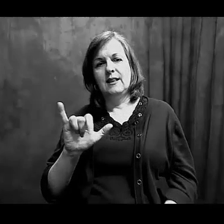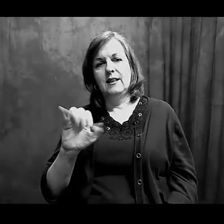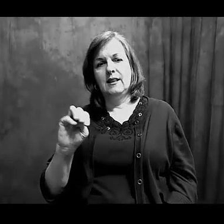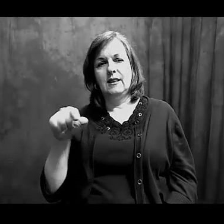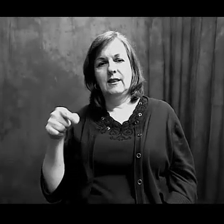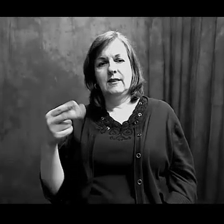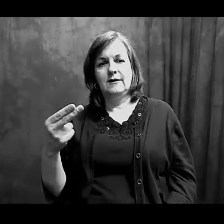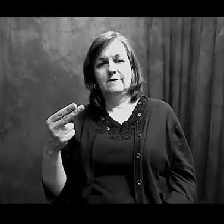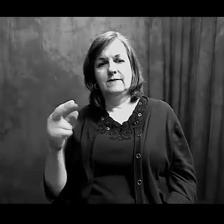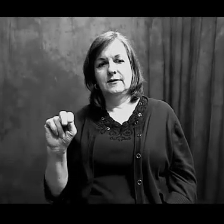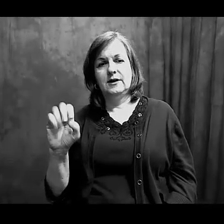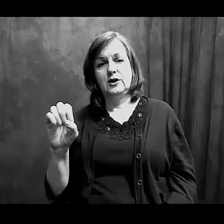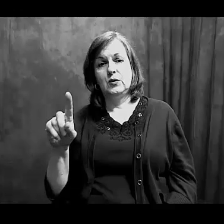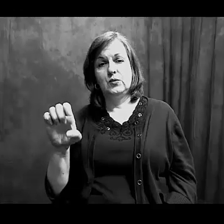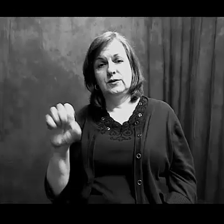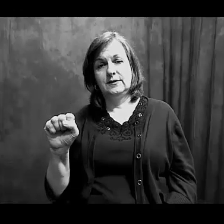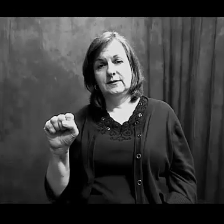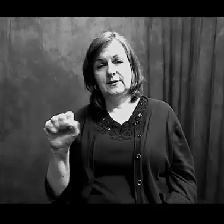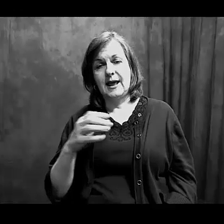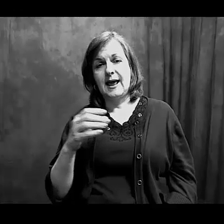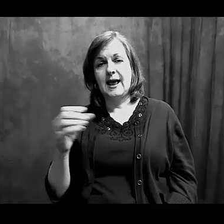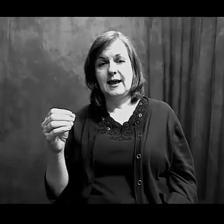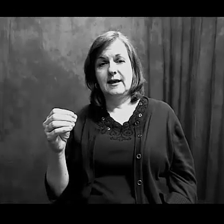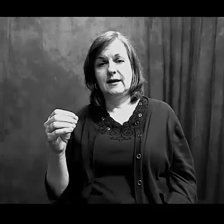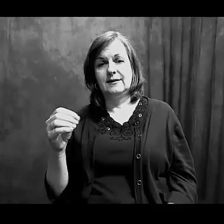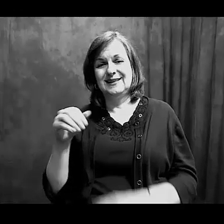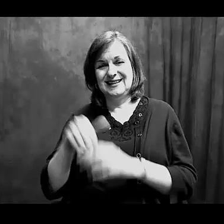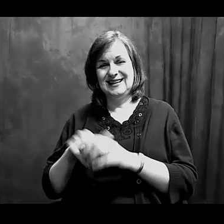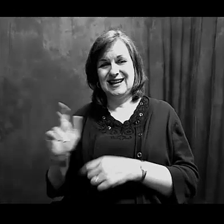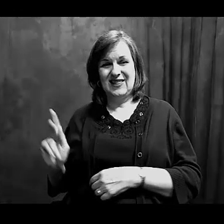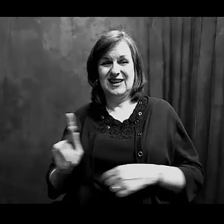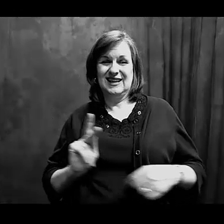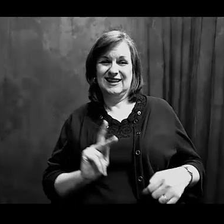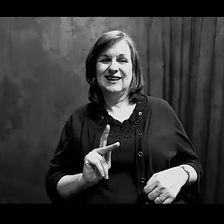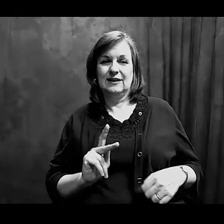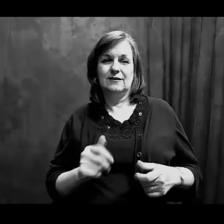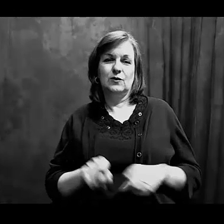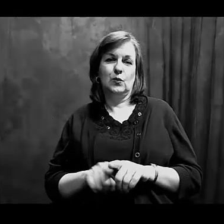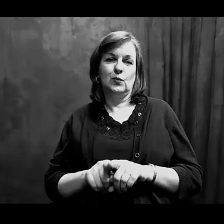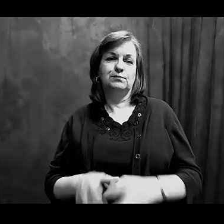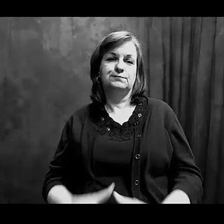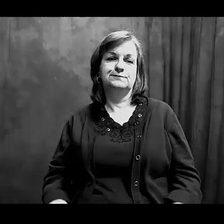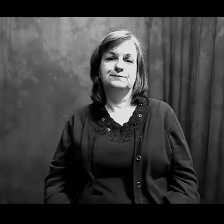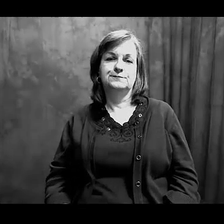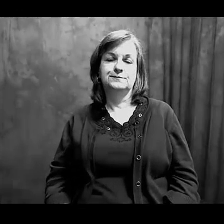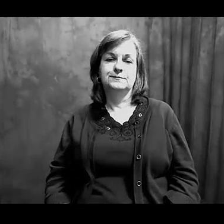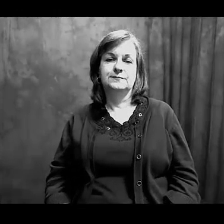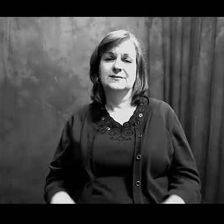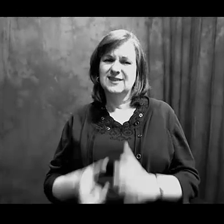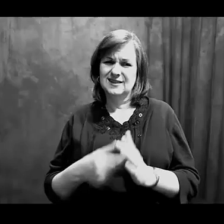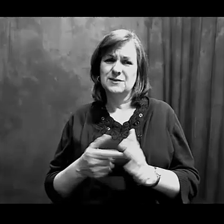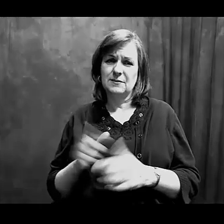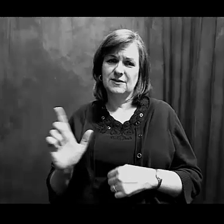by a lymph nodes and by the kidneys in some cases